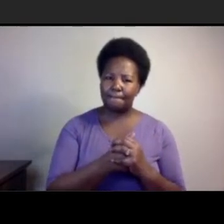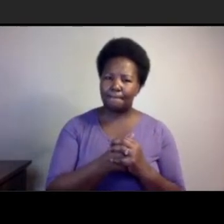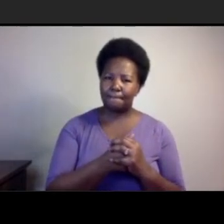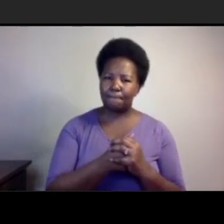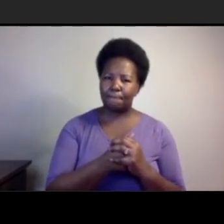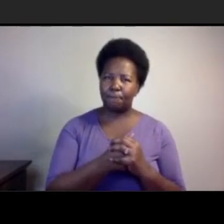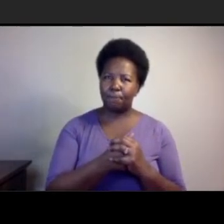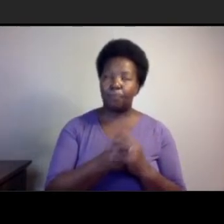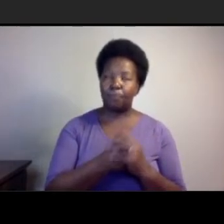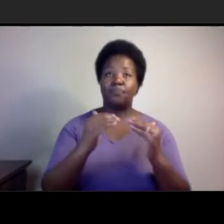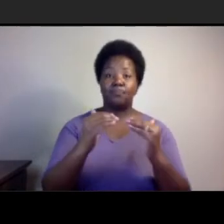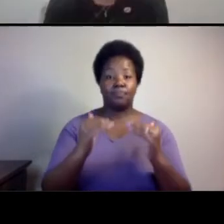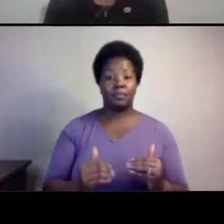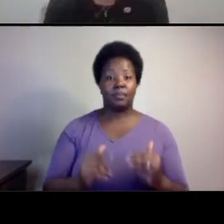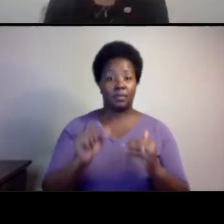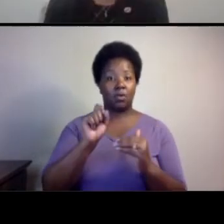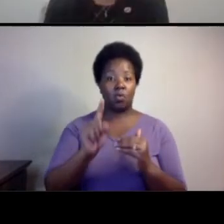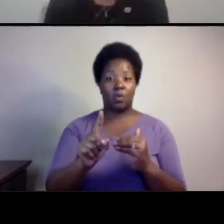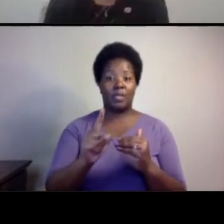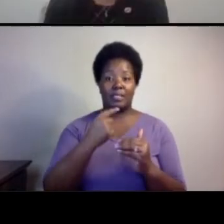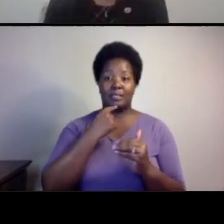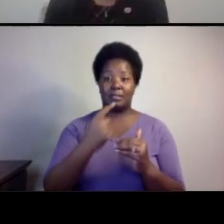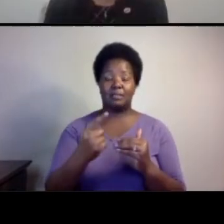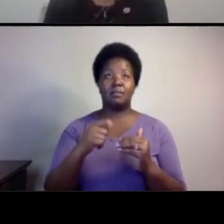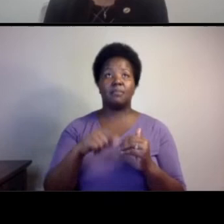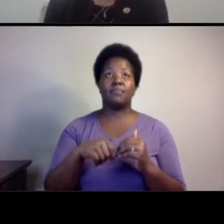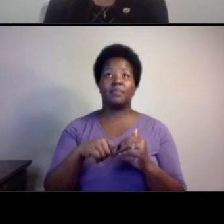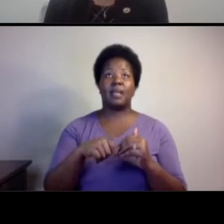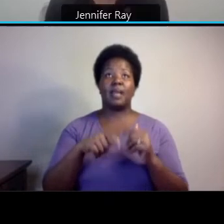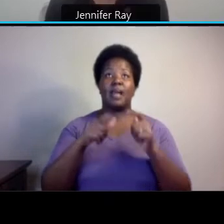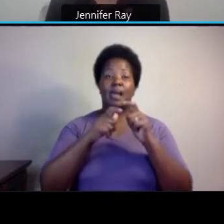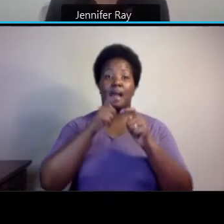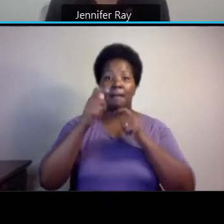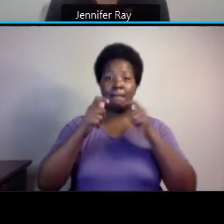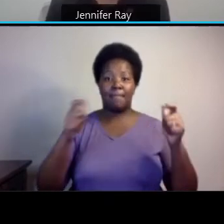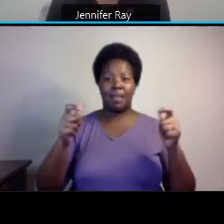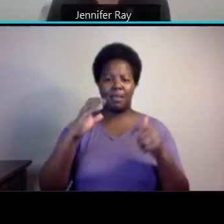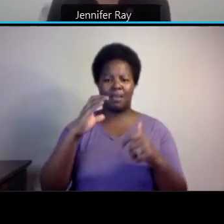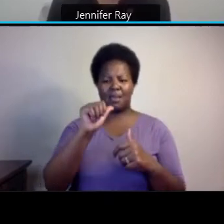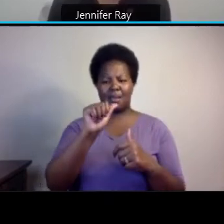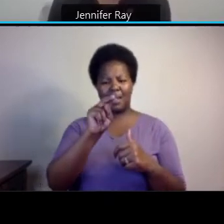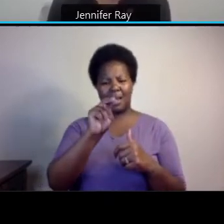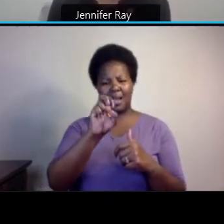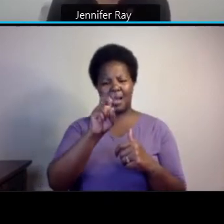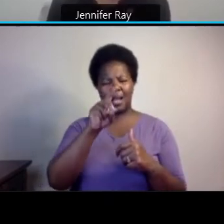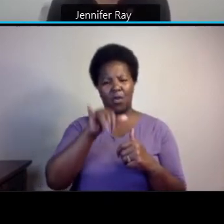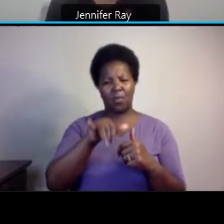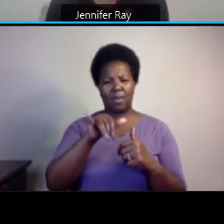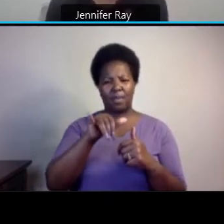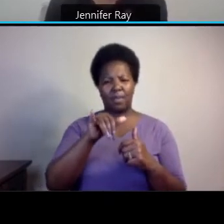next question are large canopy trees being selected in public plazas to ensure adequate shade